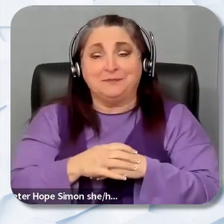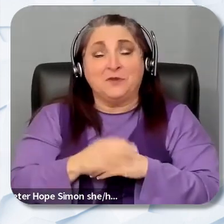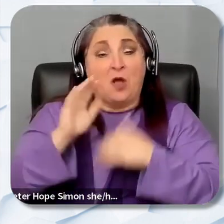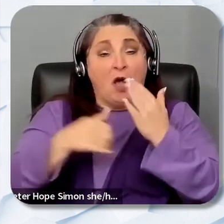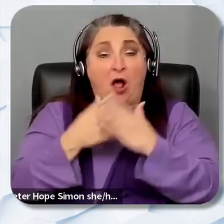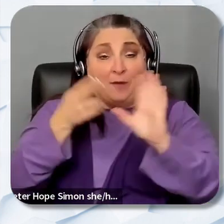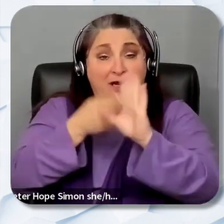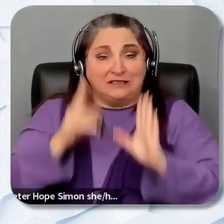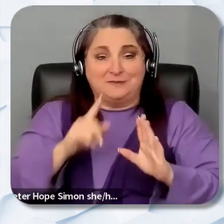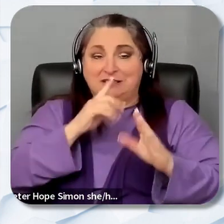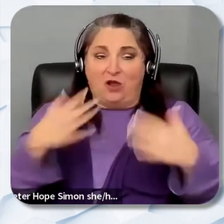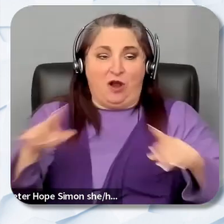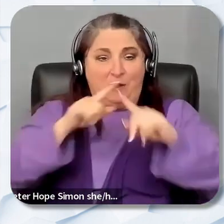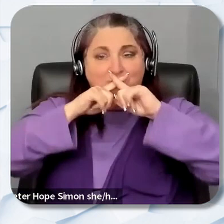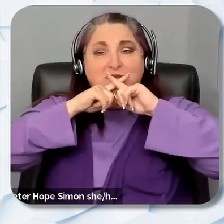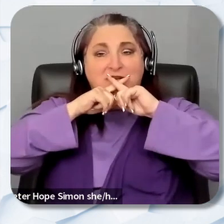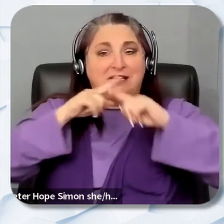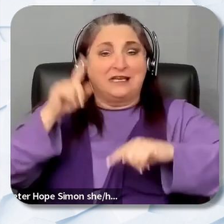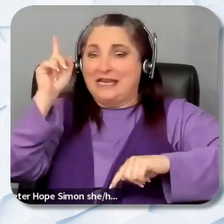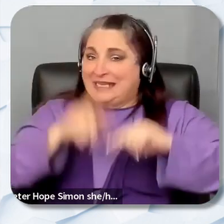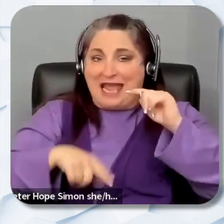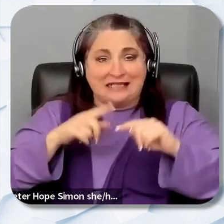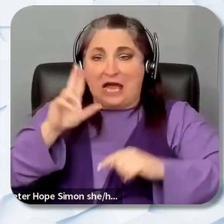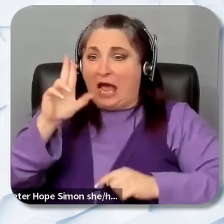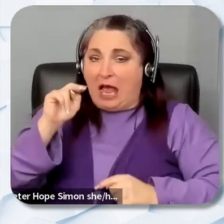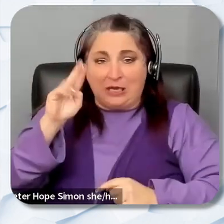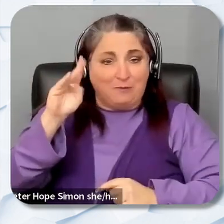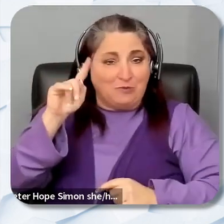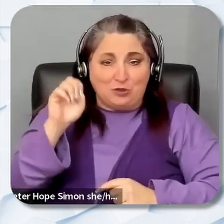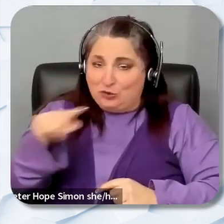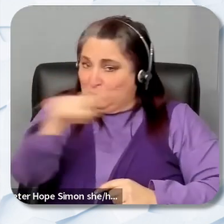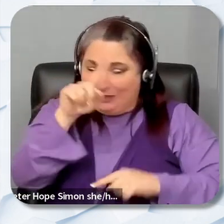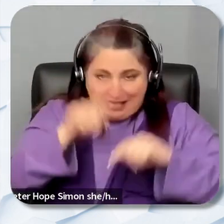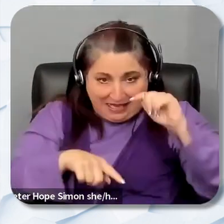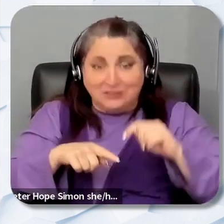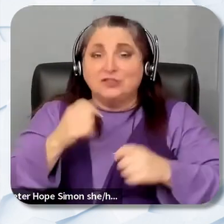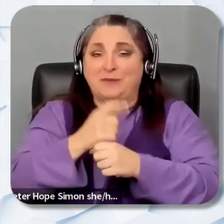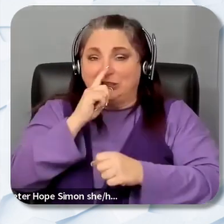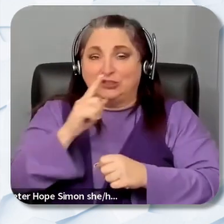are muted, and we will be unable to unmute you. So please make sure you use the Q & A